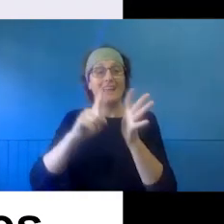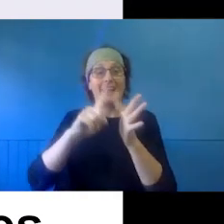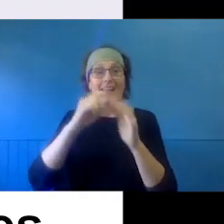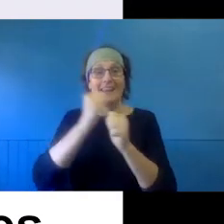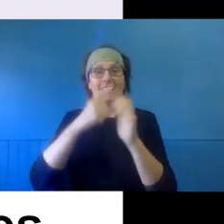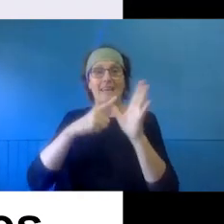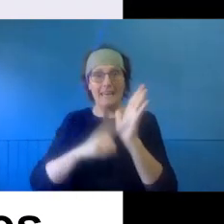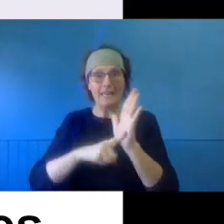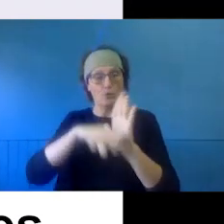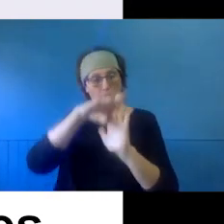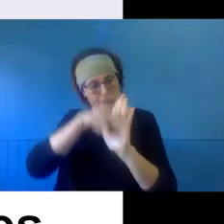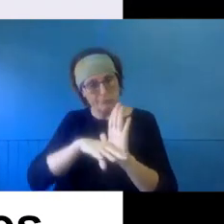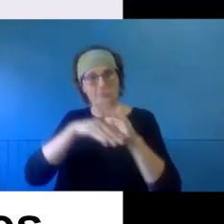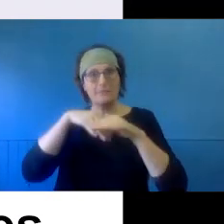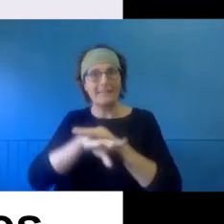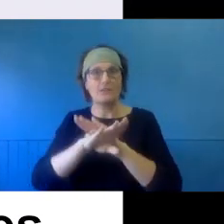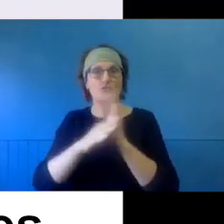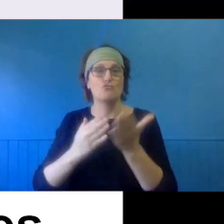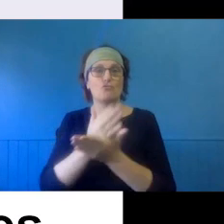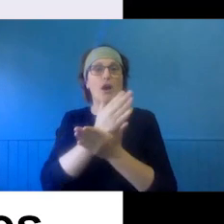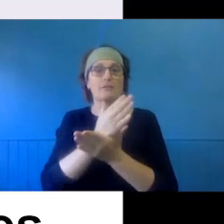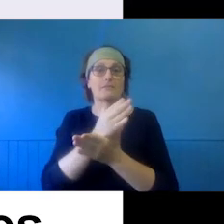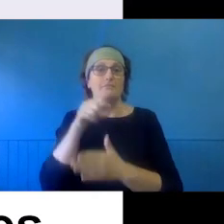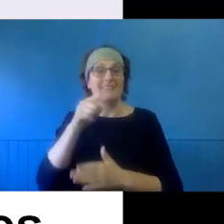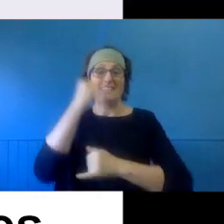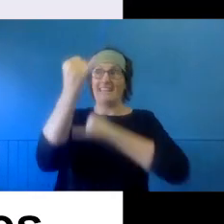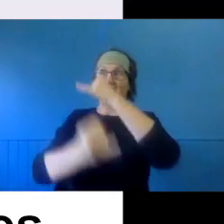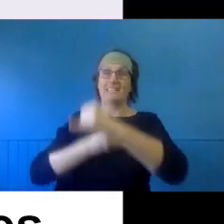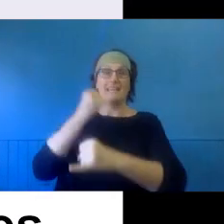these rights in an international declaration of the United Nations